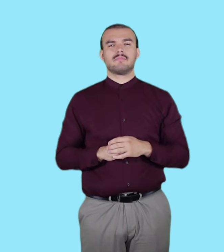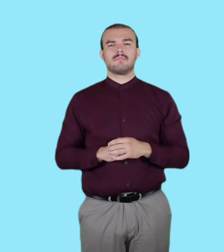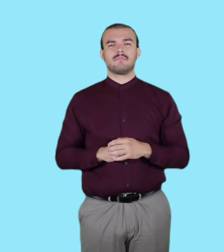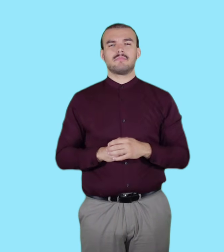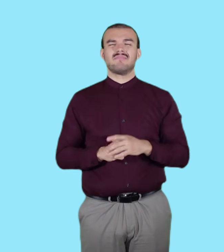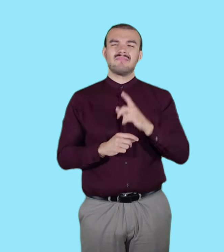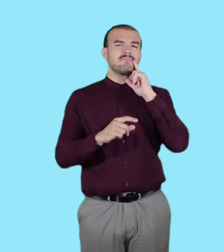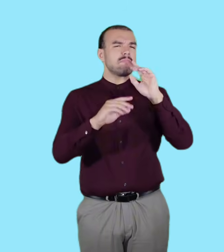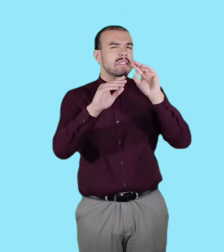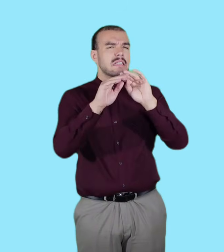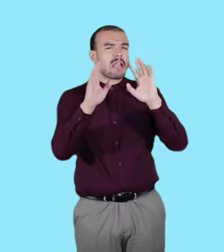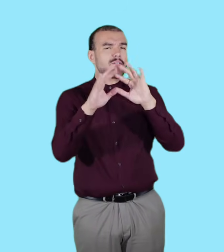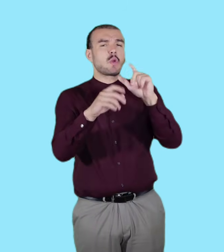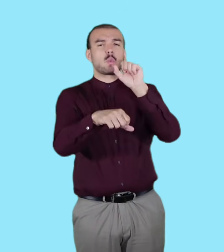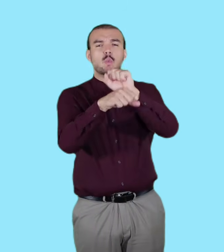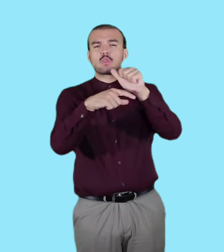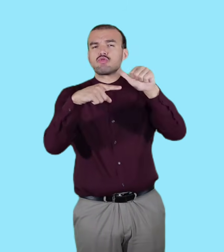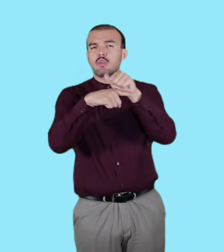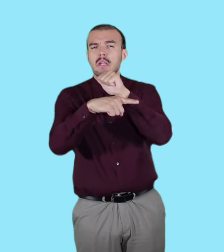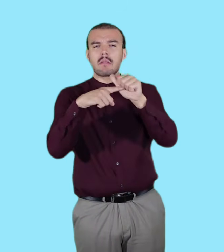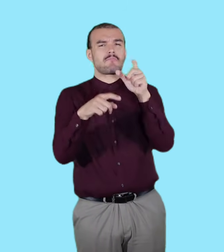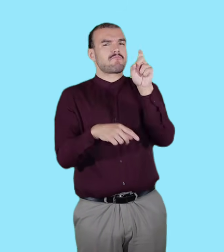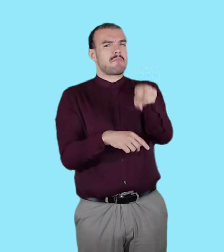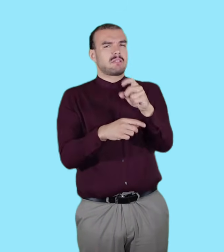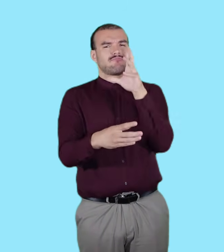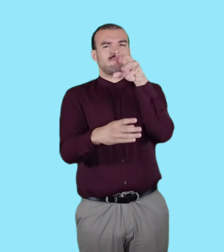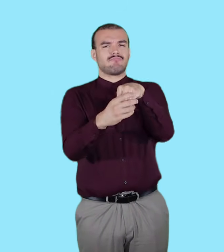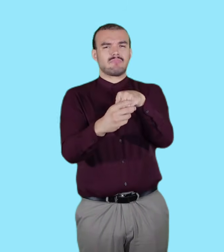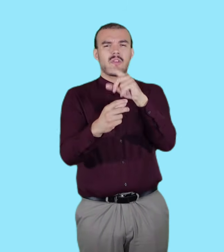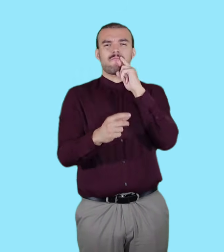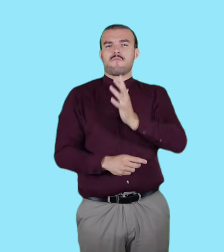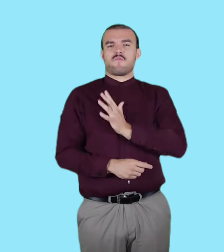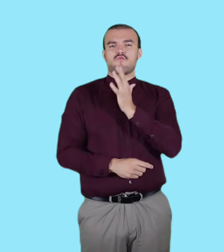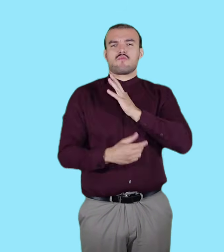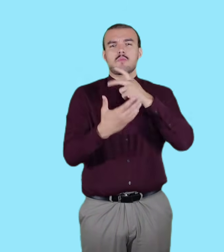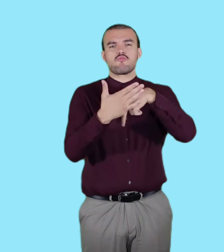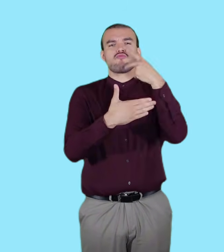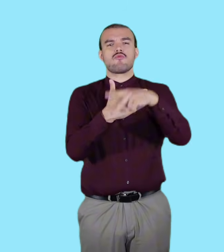Clarify that work training must be part of a formal program